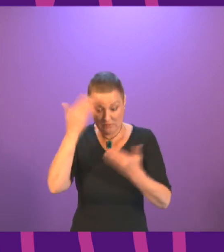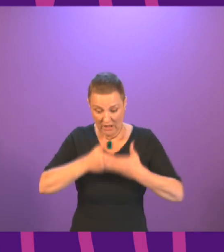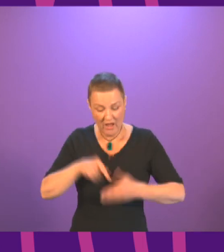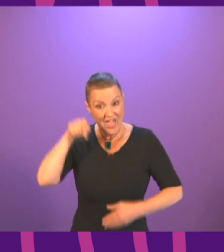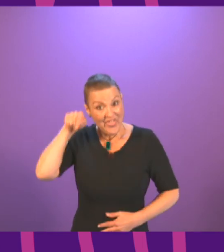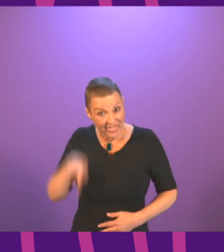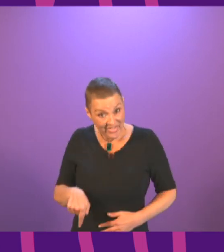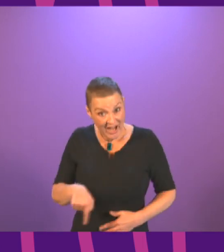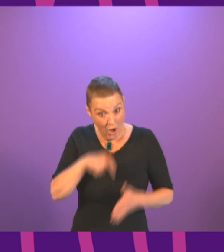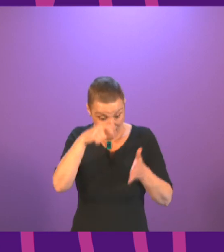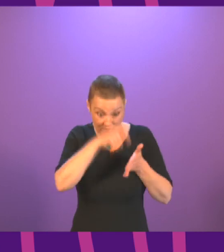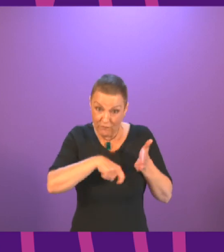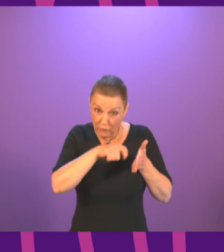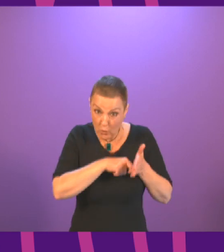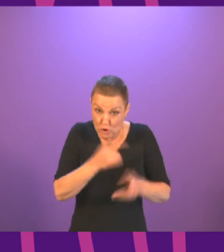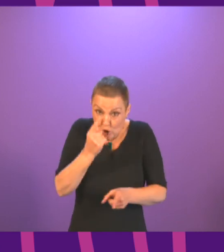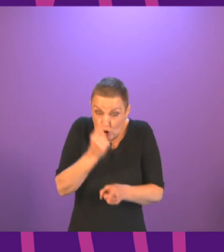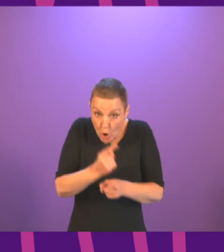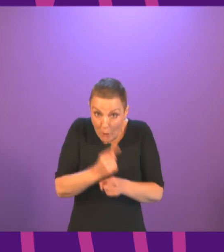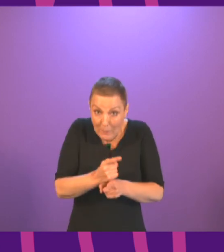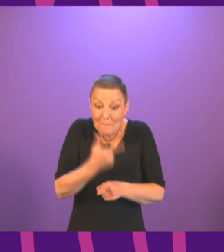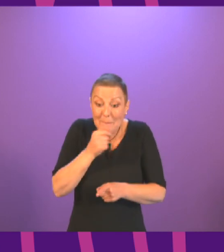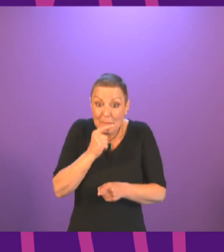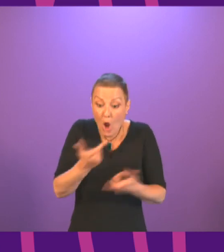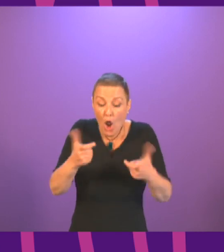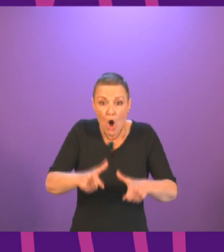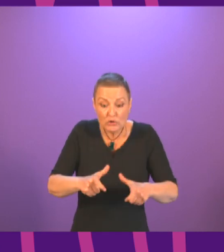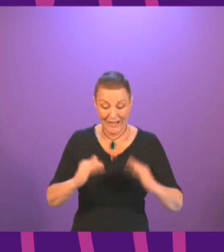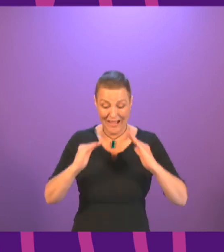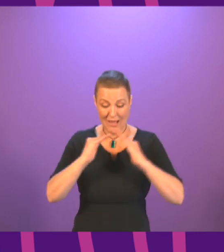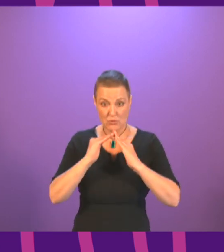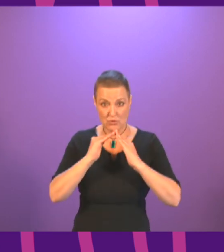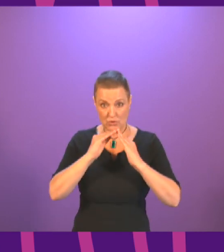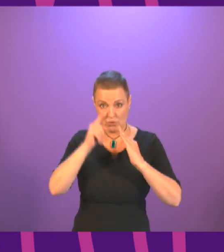parts of England, but stop people leaving their house. I am interested in that, because